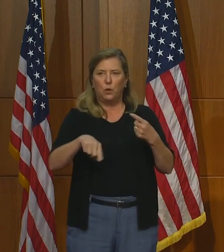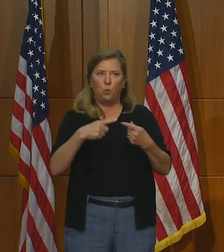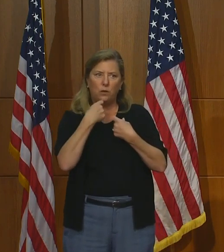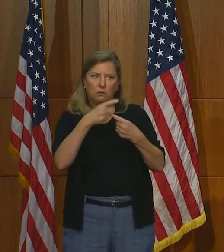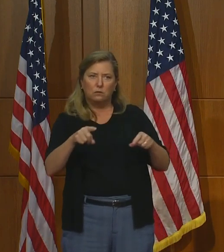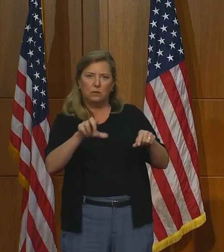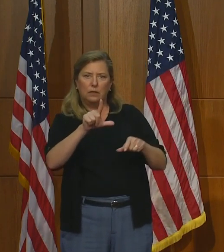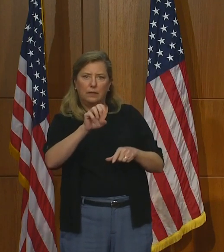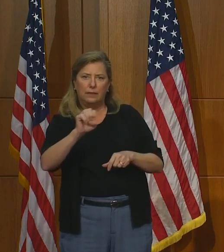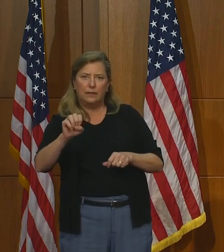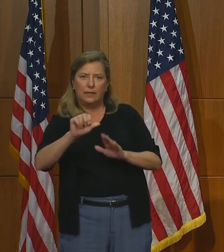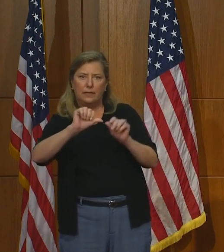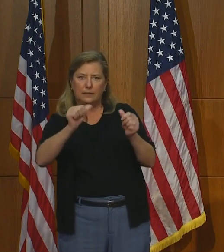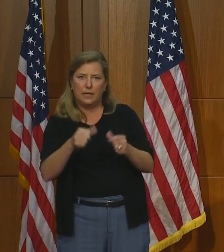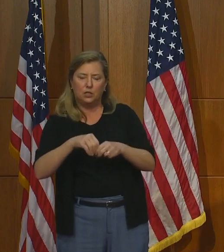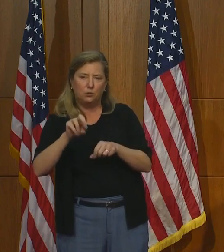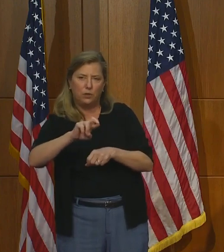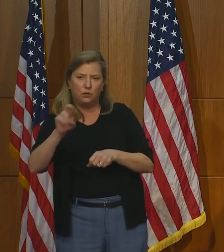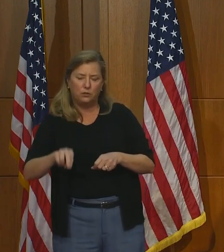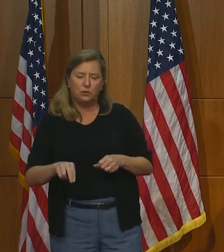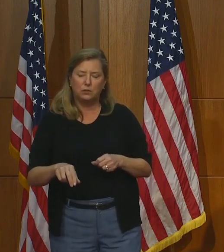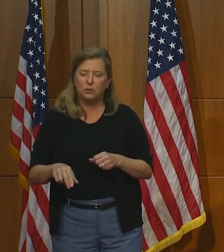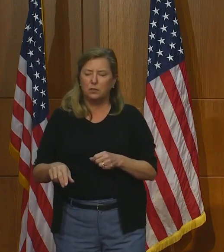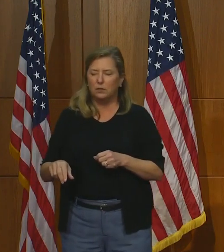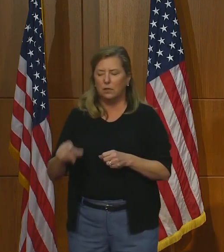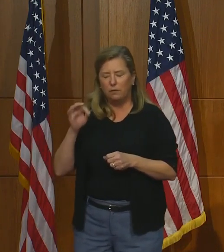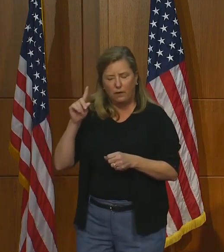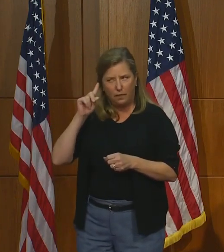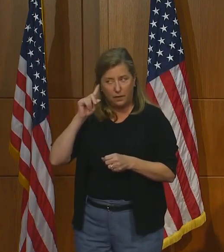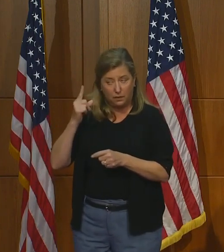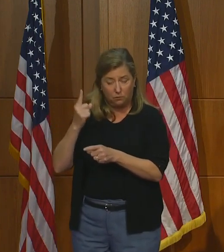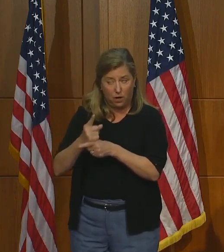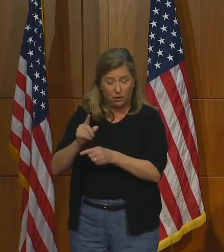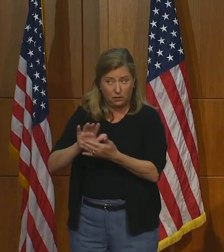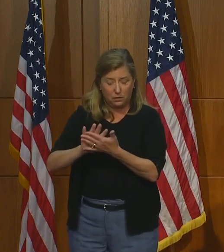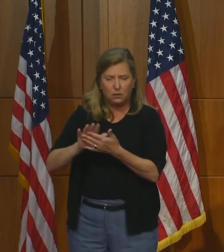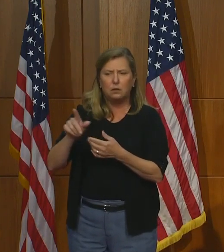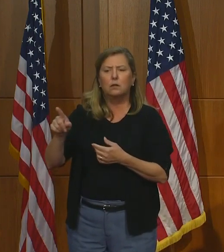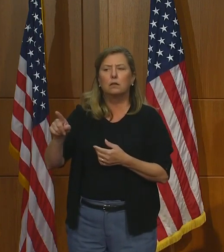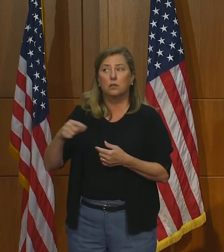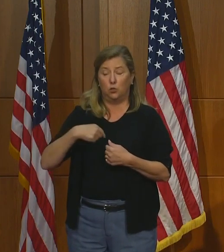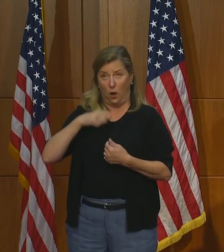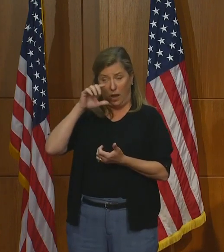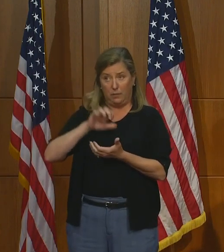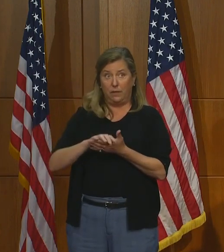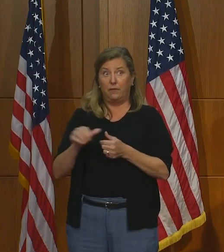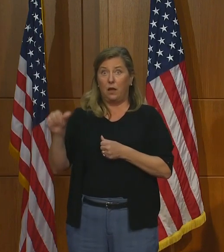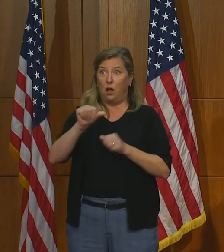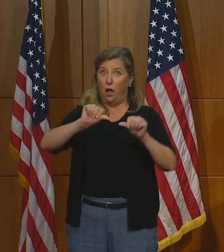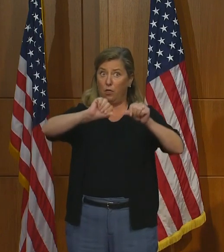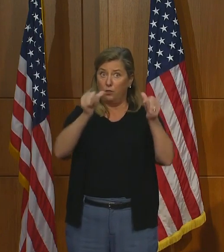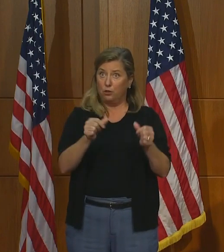THE SAKE OF ARGUMENT THAT YOU MADE RIGHT NOW. AND THE REMOVAL OF THE WEEK AFTER CHRISTMAS. I